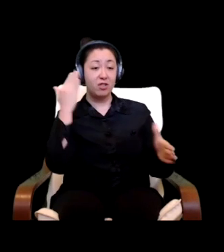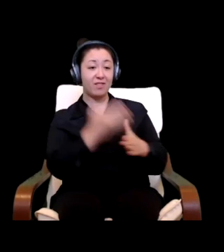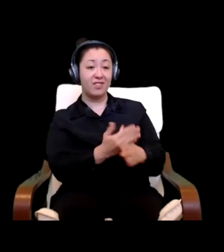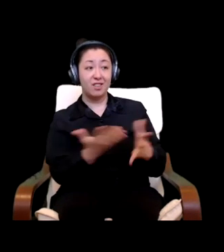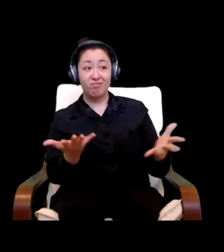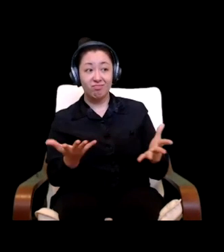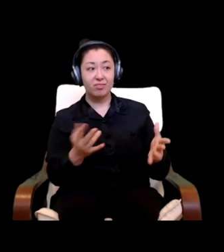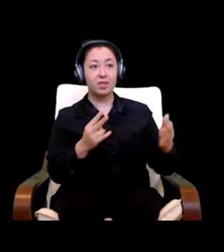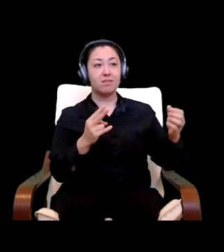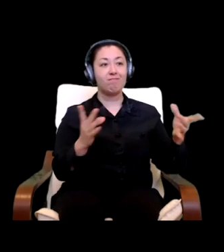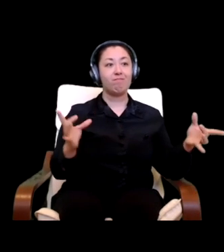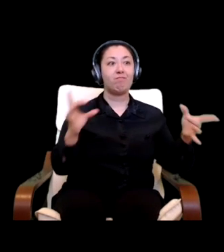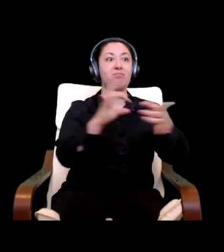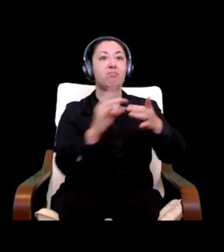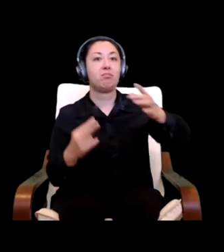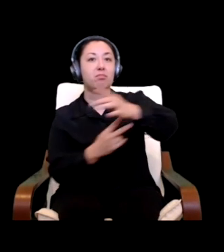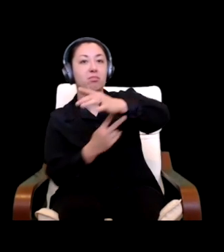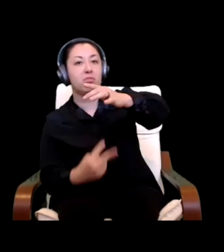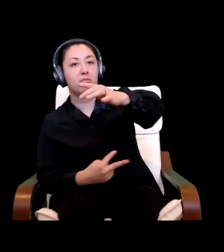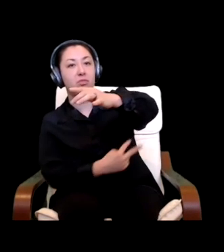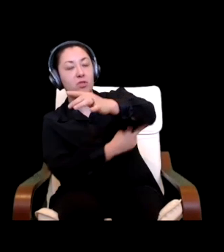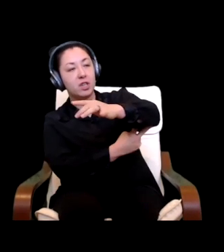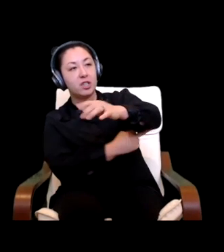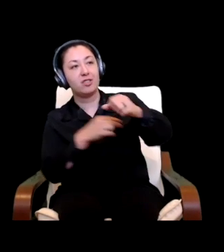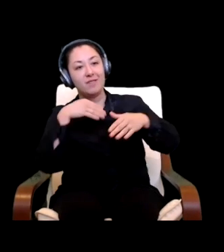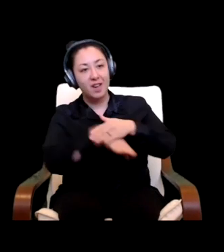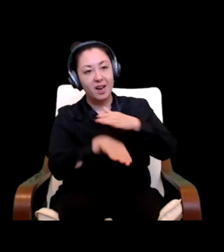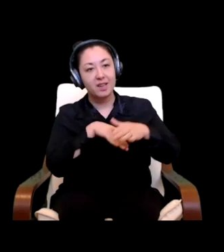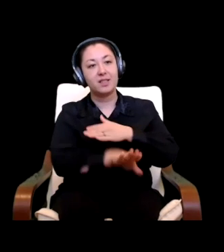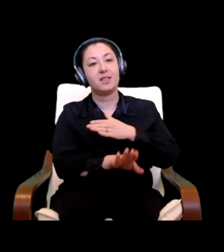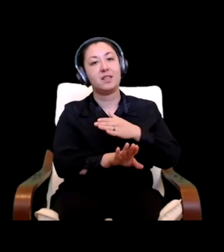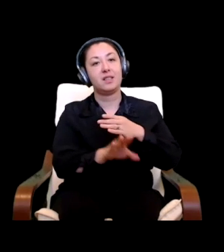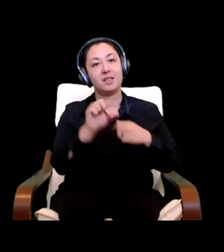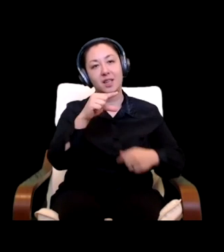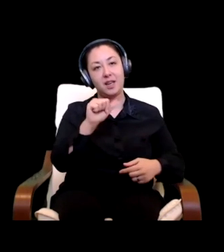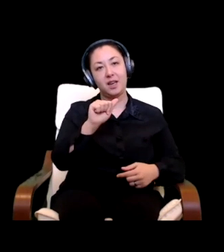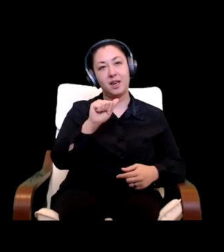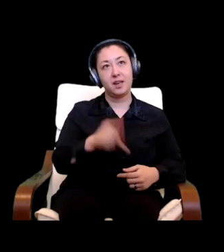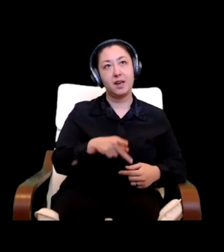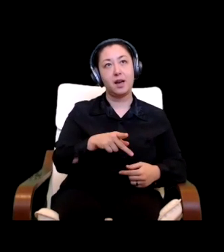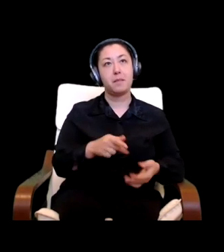in access and provide -- help the student -- help them increase their independence.